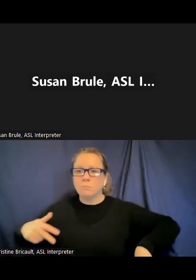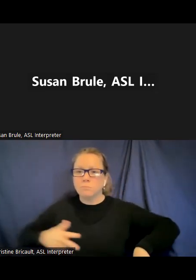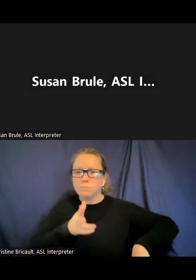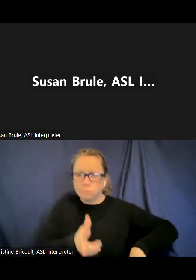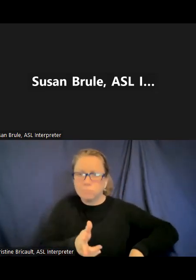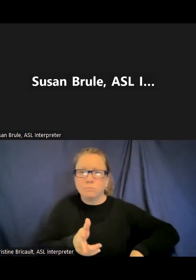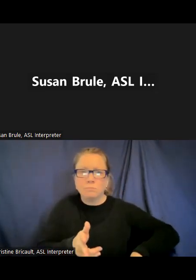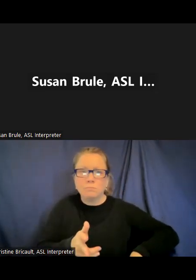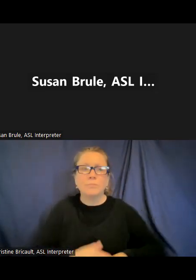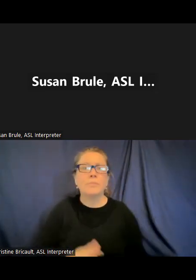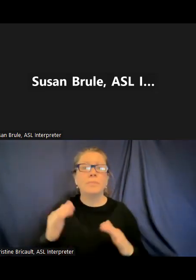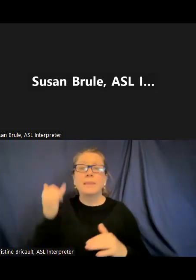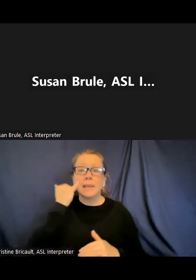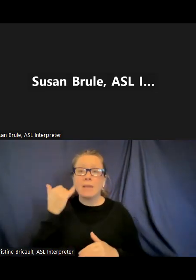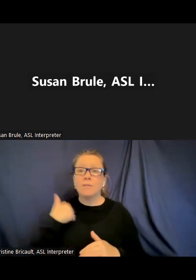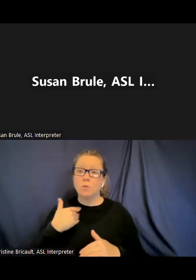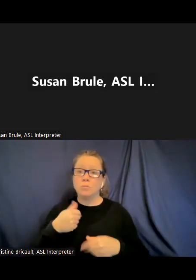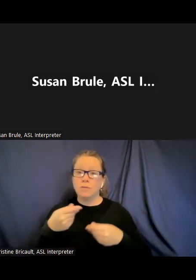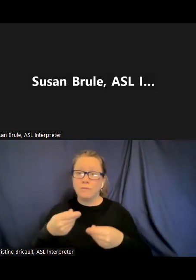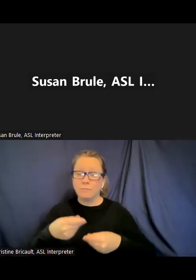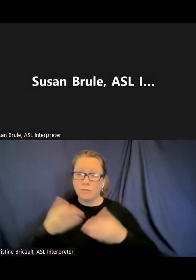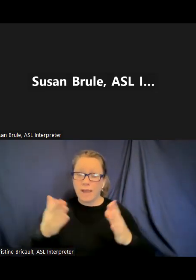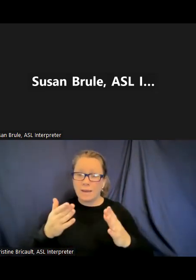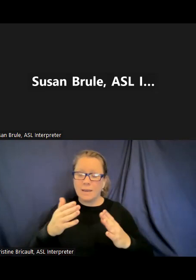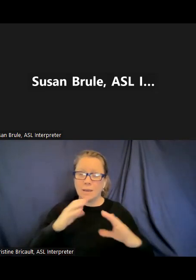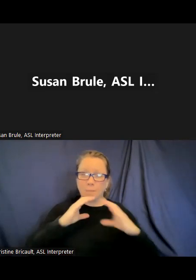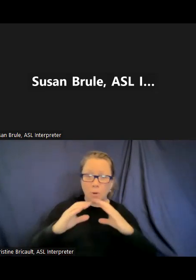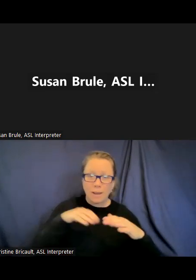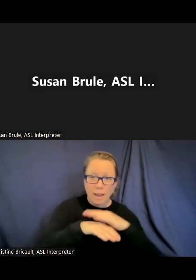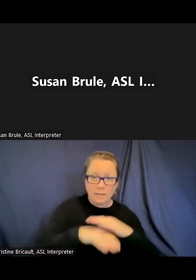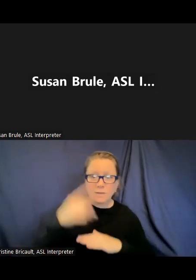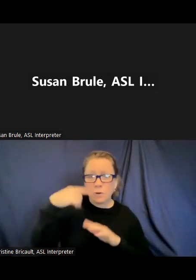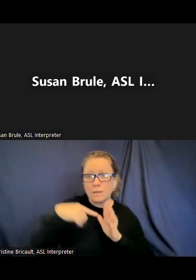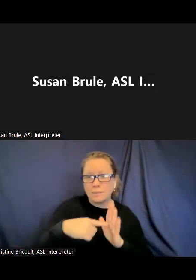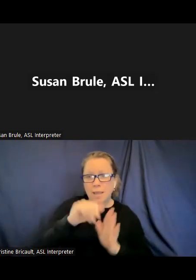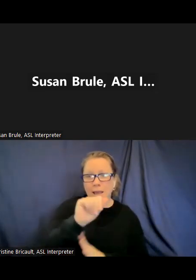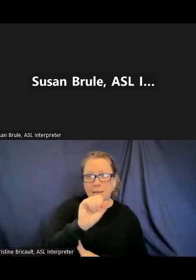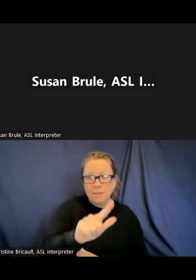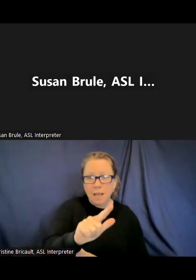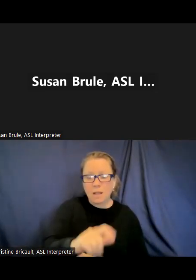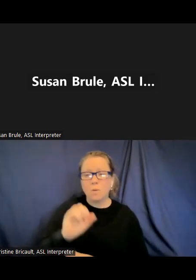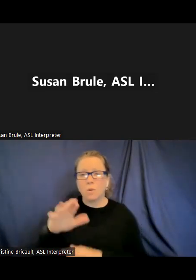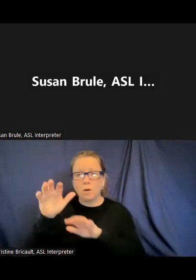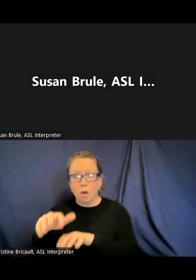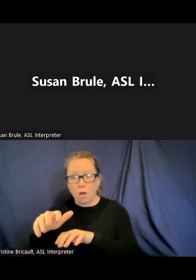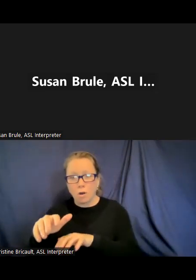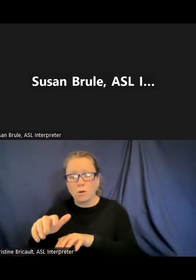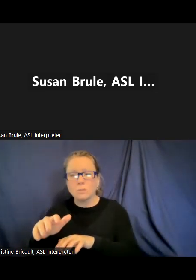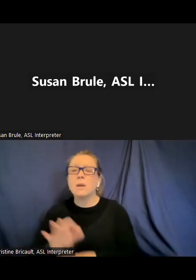If you're providing communication access, like ASL or CART reporter, make sure that there's a clear line of sight.